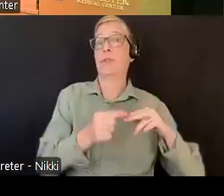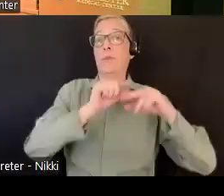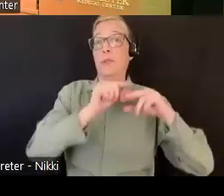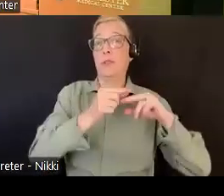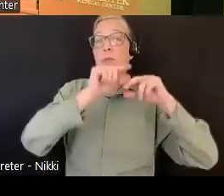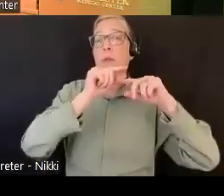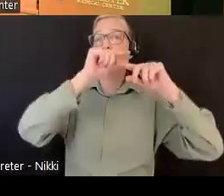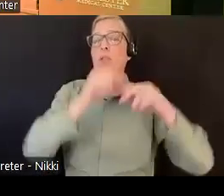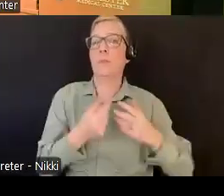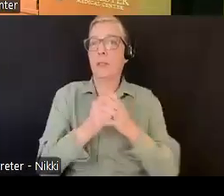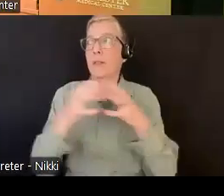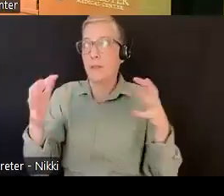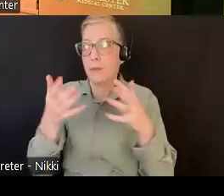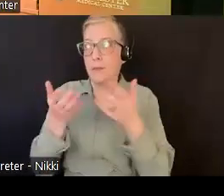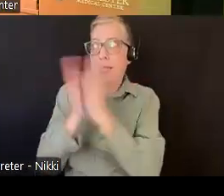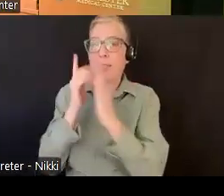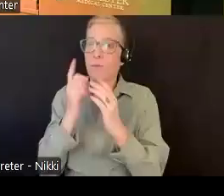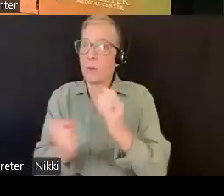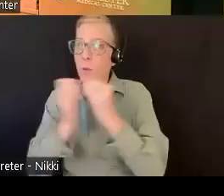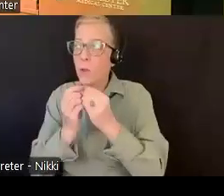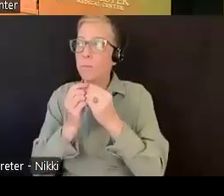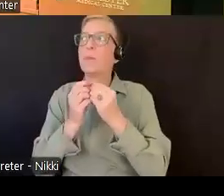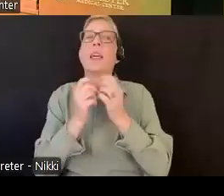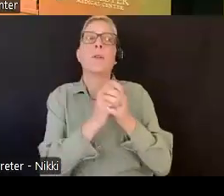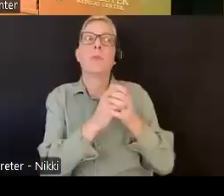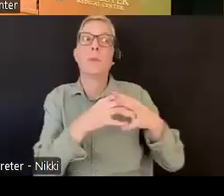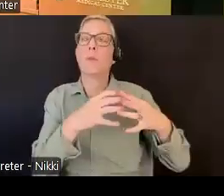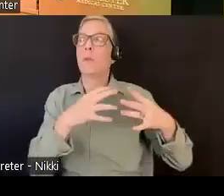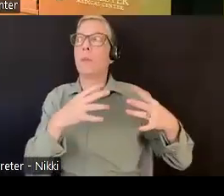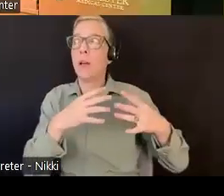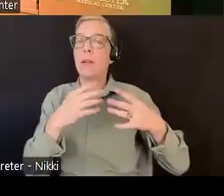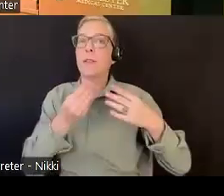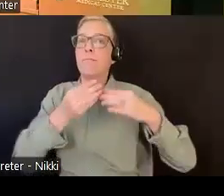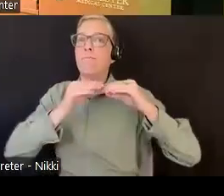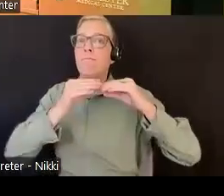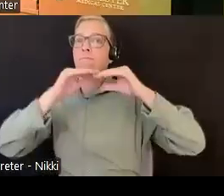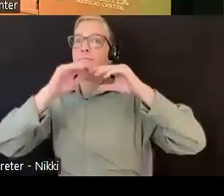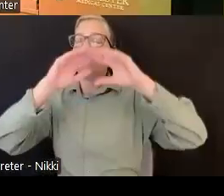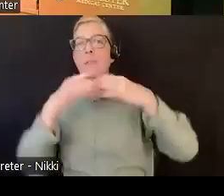further and then they would give $5,000 grants. And slowly over time, different foundations in